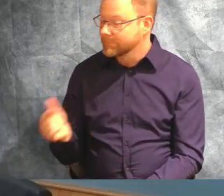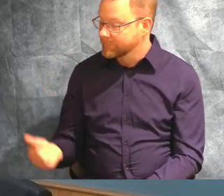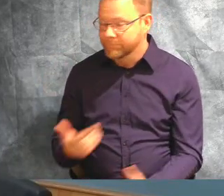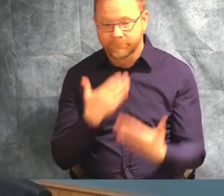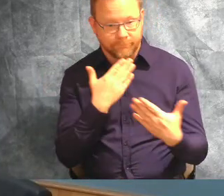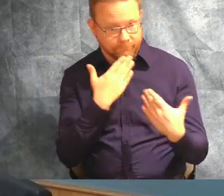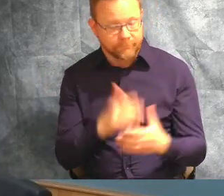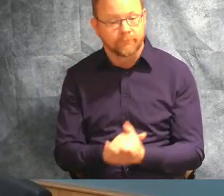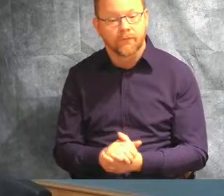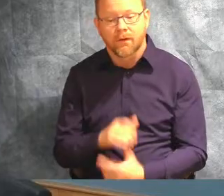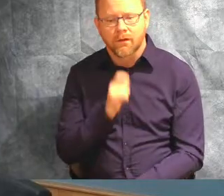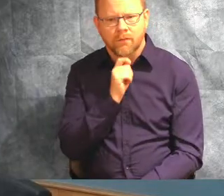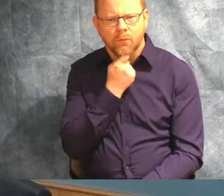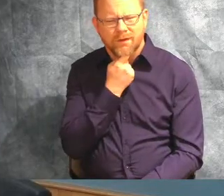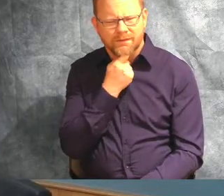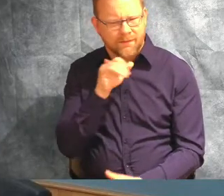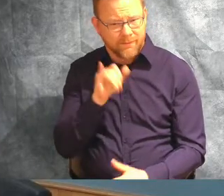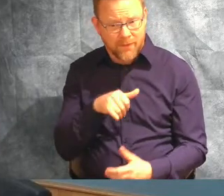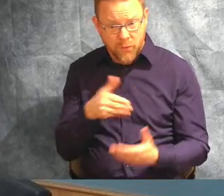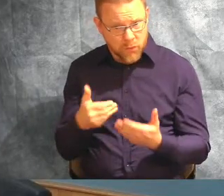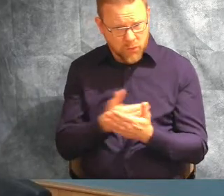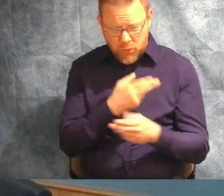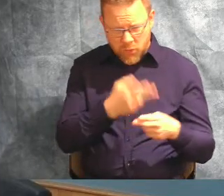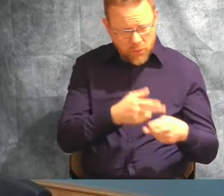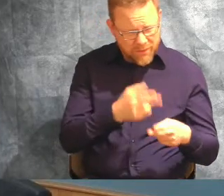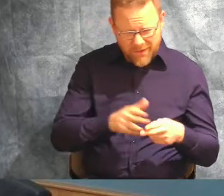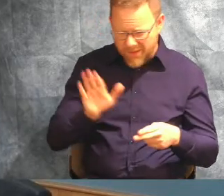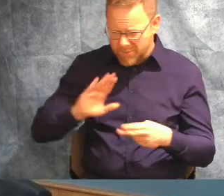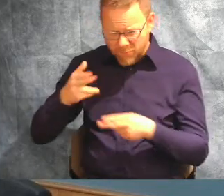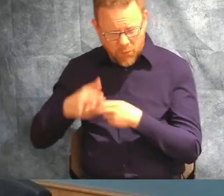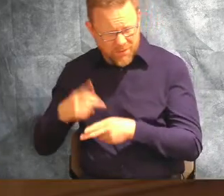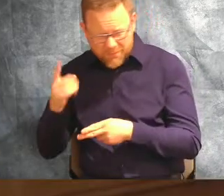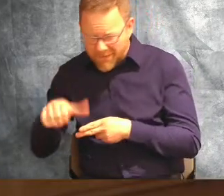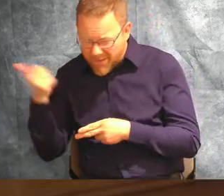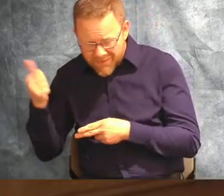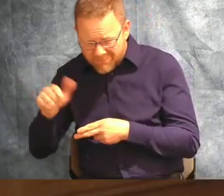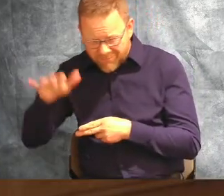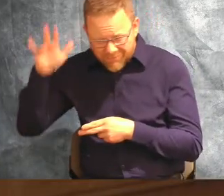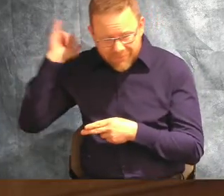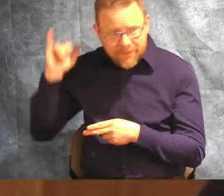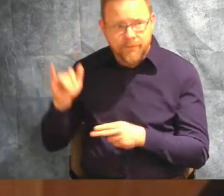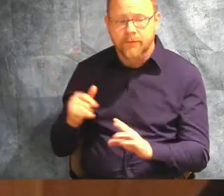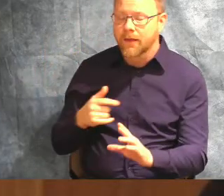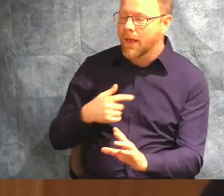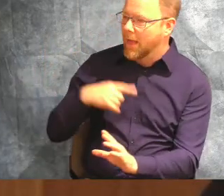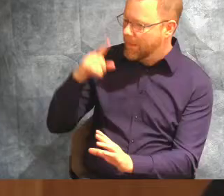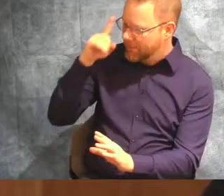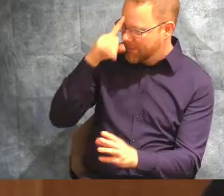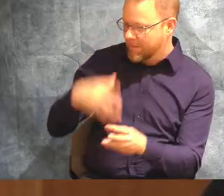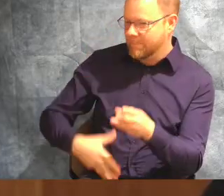so Apraxia is that a new name? Was it another name years ago or I think they've added since